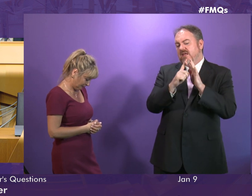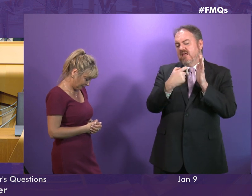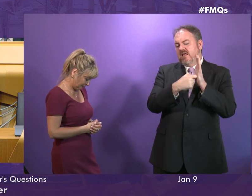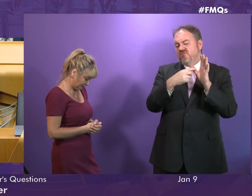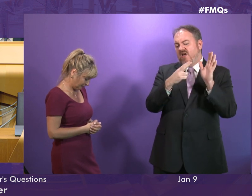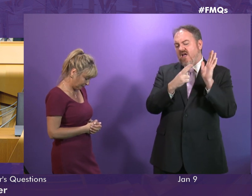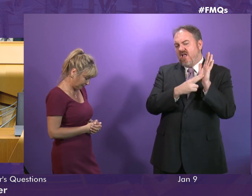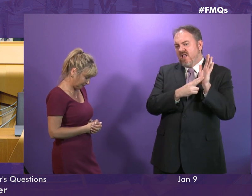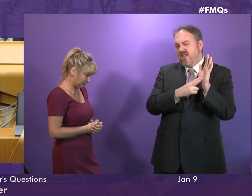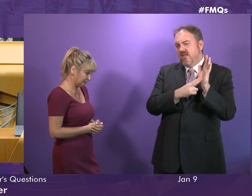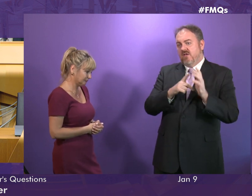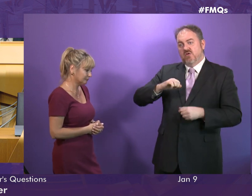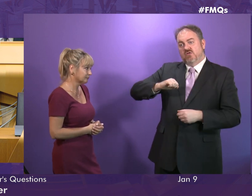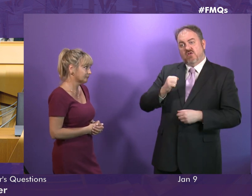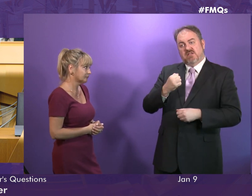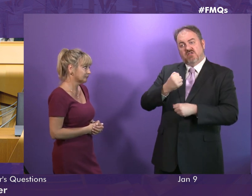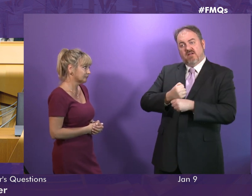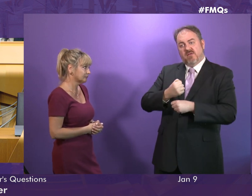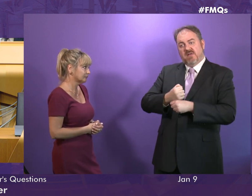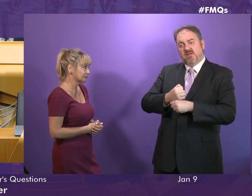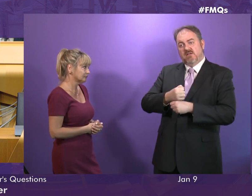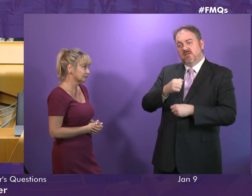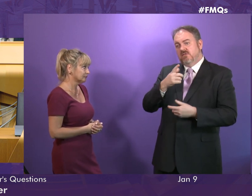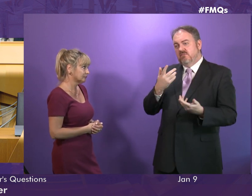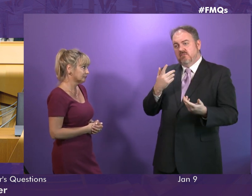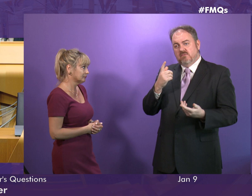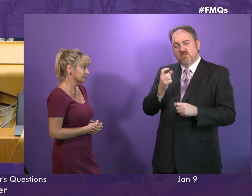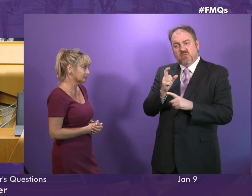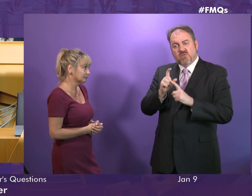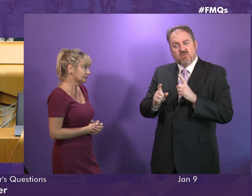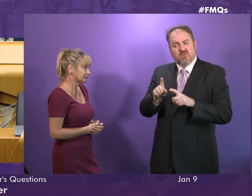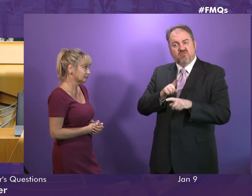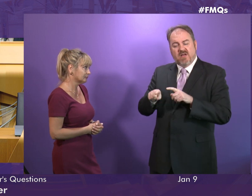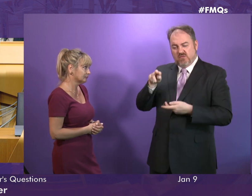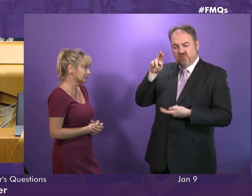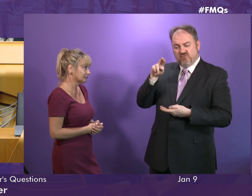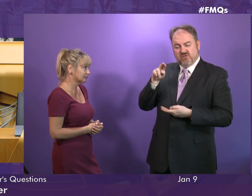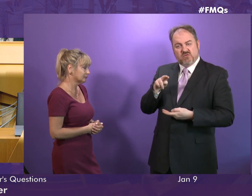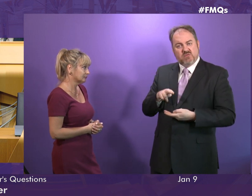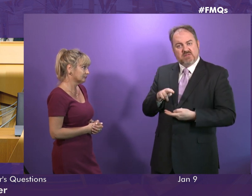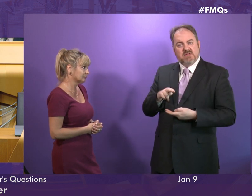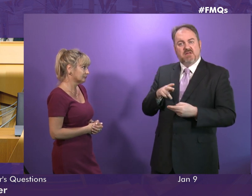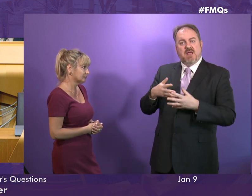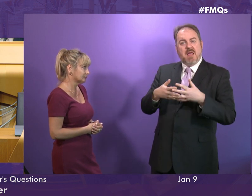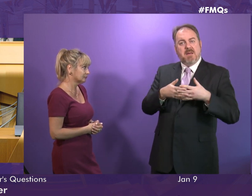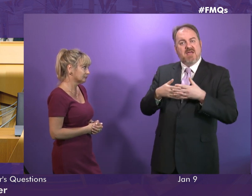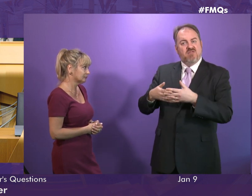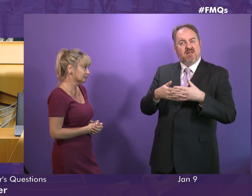measure that is available to the Scottish Government to restrict such escalation? Has the Scottish Government taken any steps to restrict the US military’s use of Prestwick